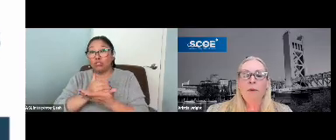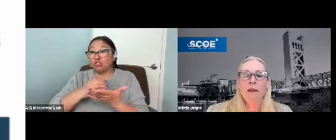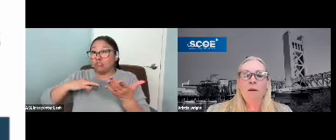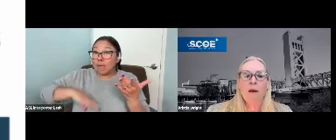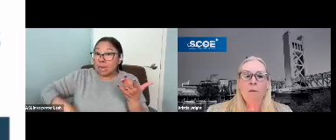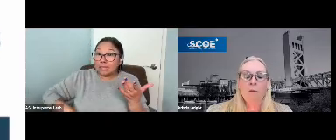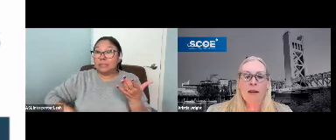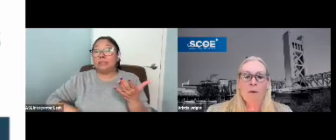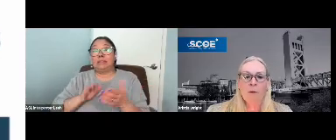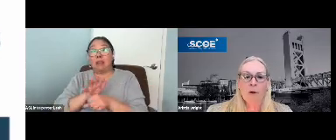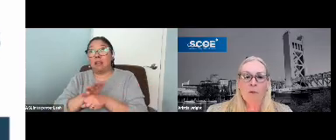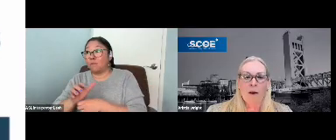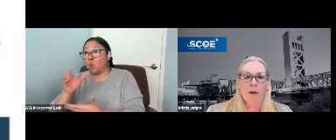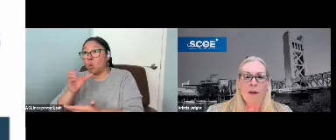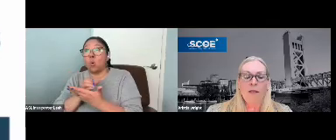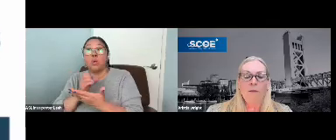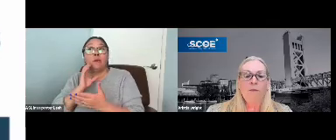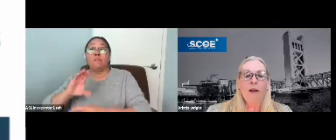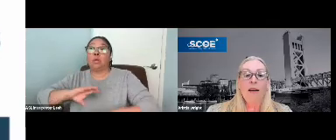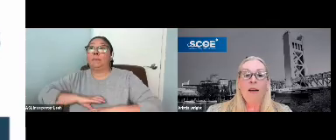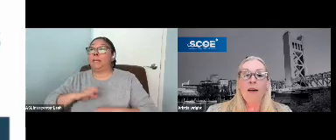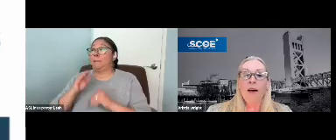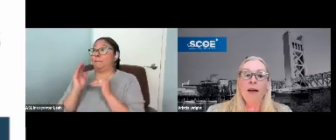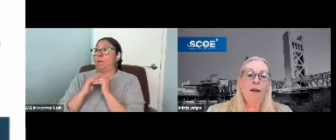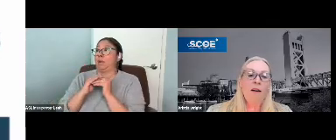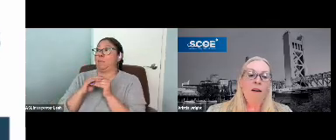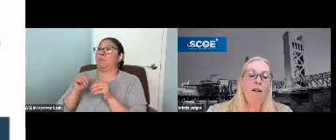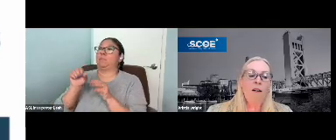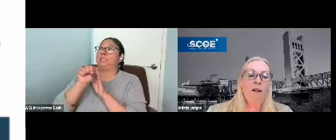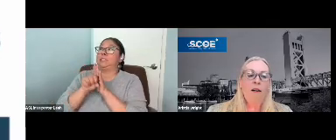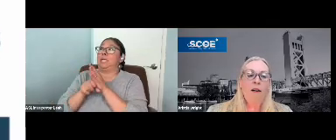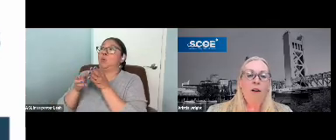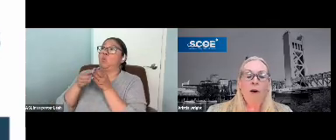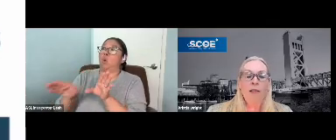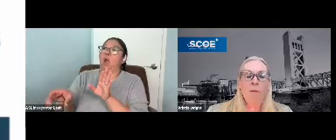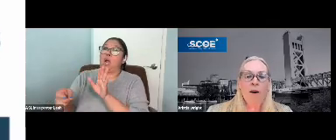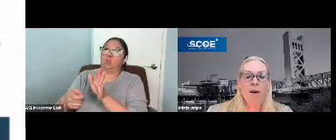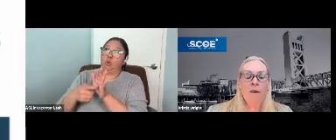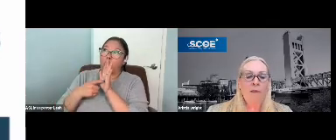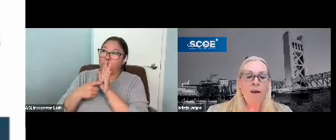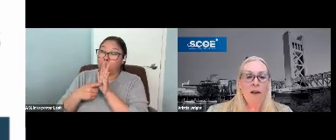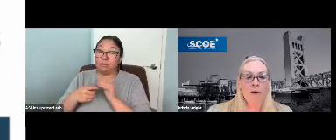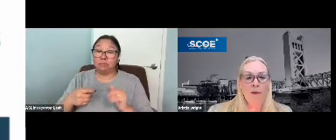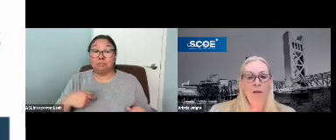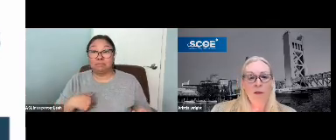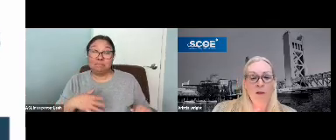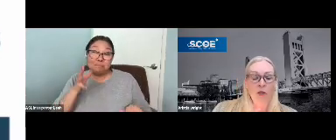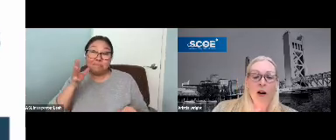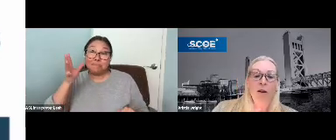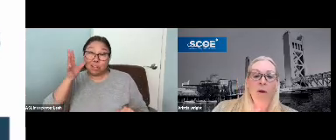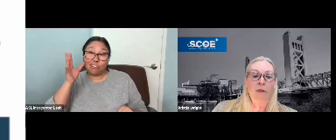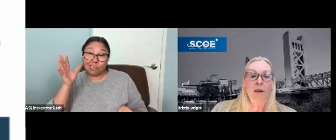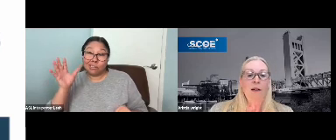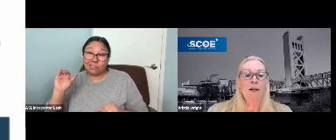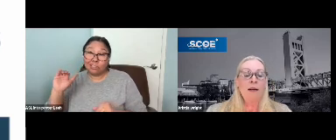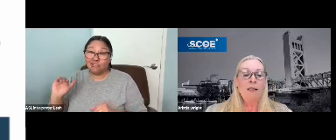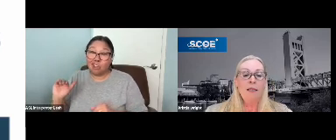order to meet the minimum statewide requirements. and and you know, as a parent of a of a child with